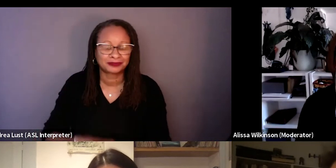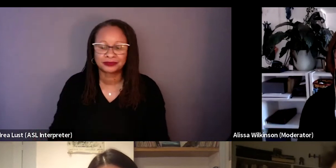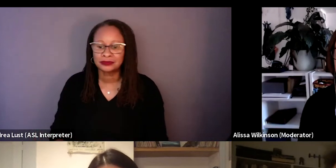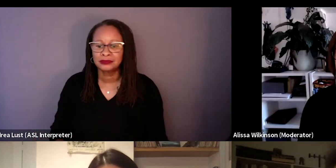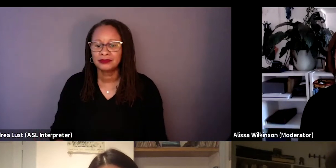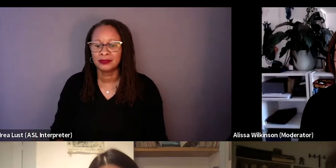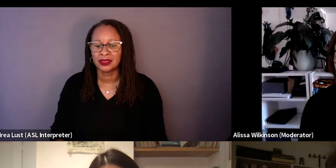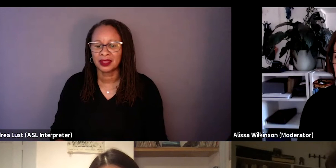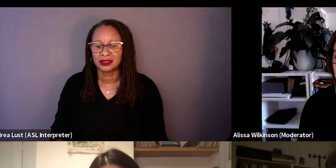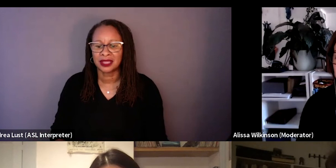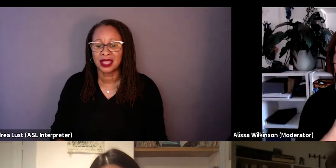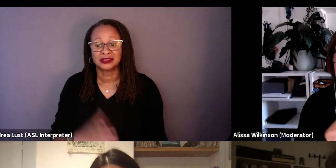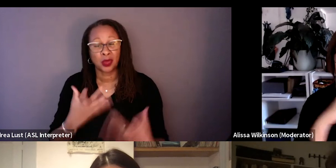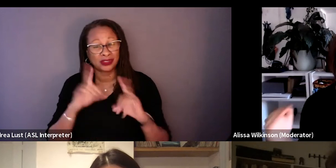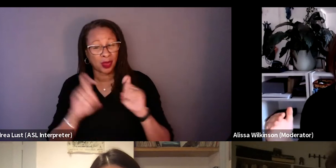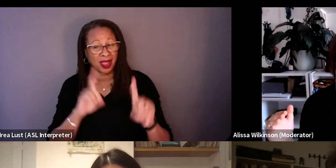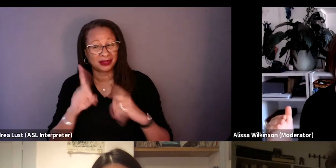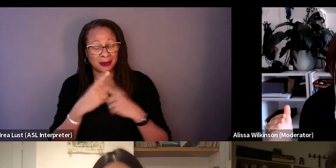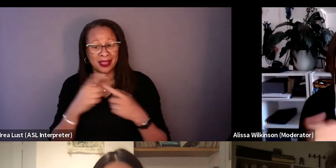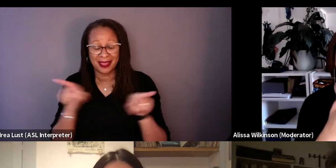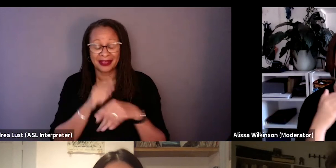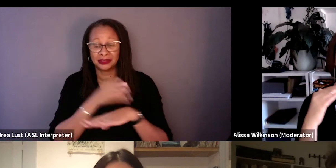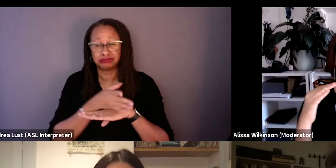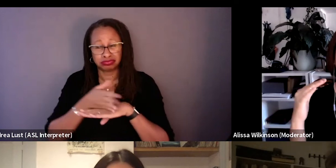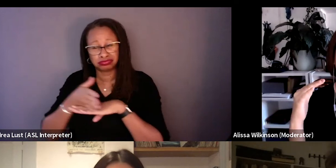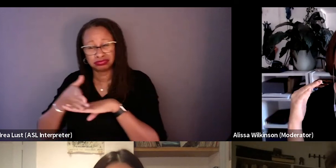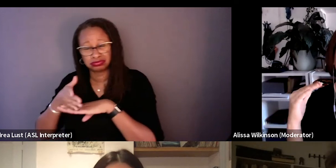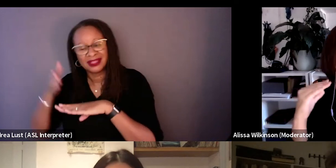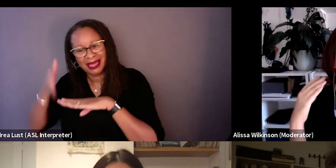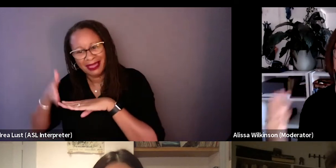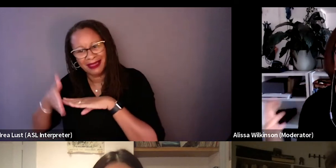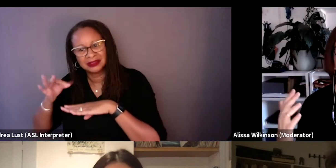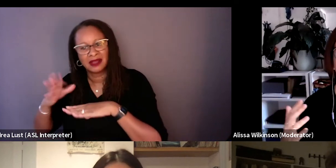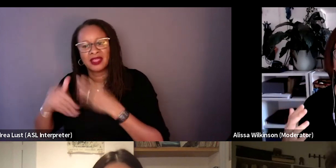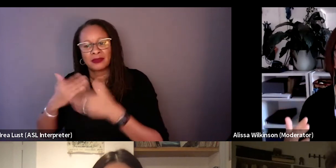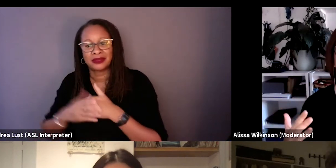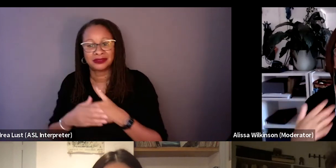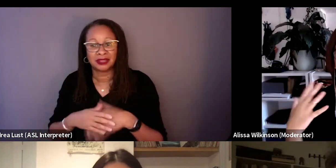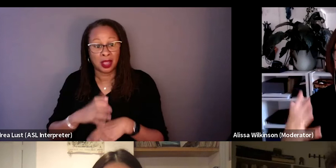why I wanted to ask you about kind of coming to the end of this process, and watching your own film,